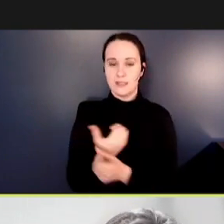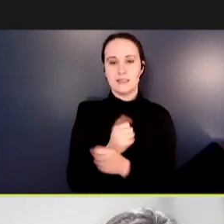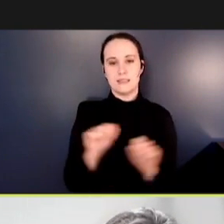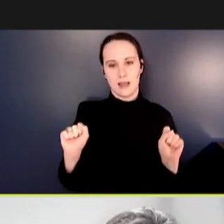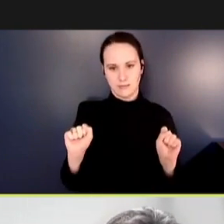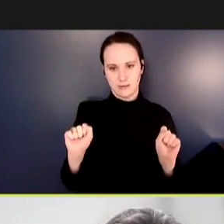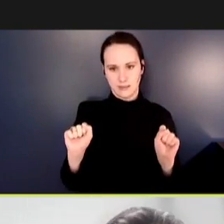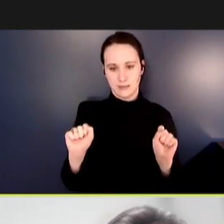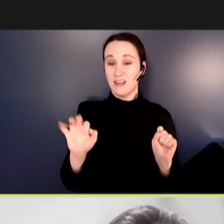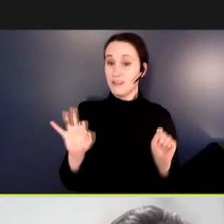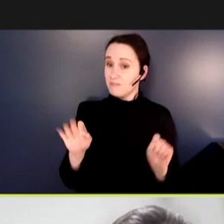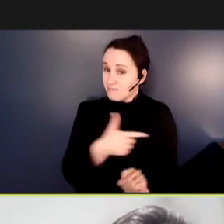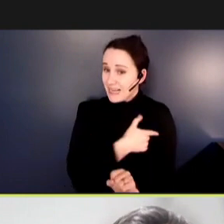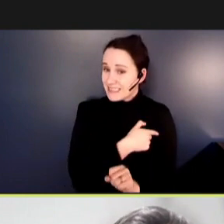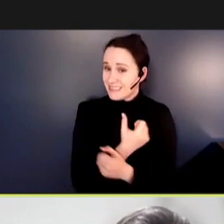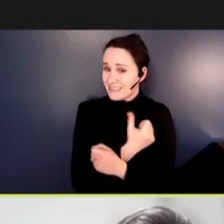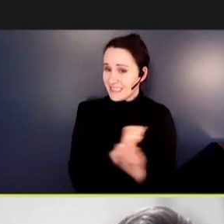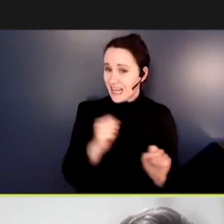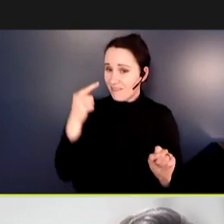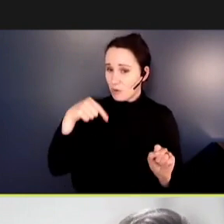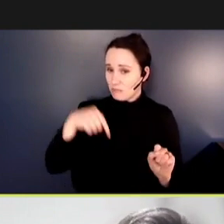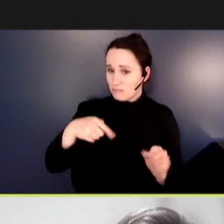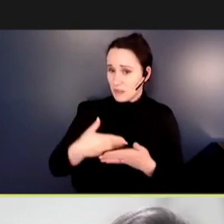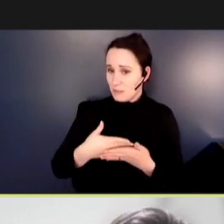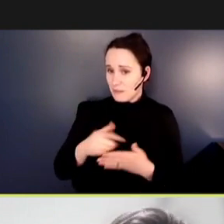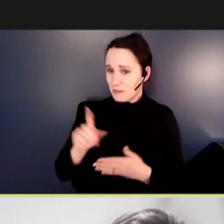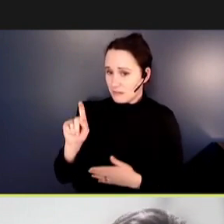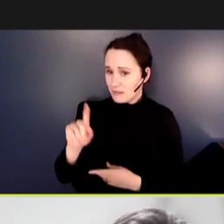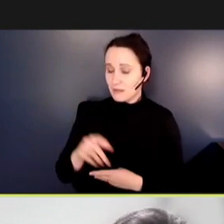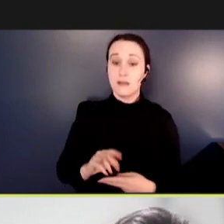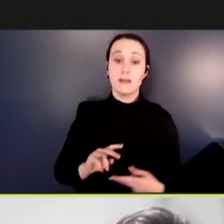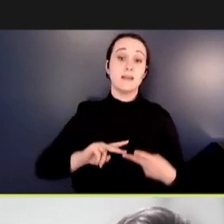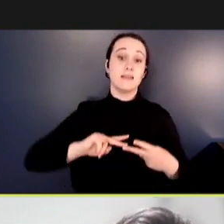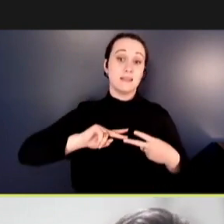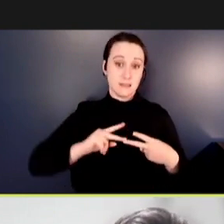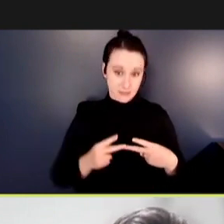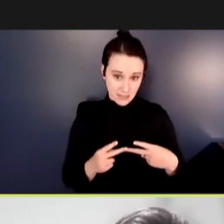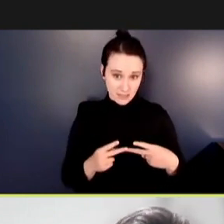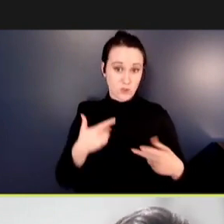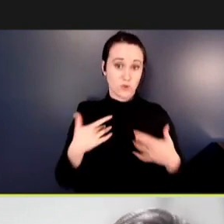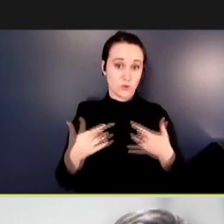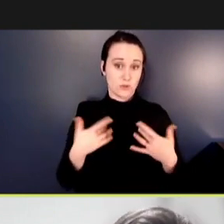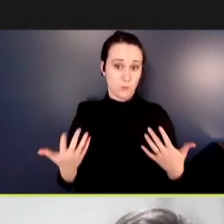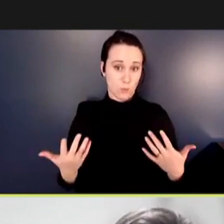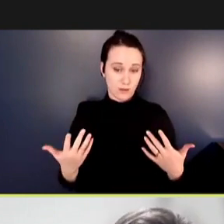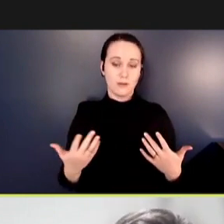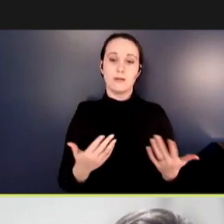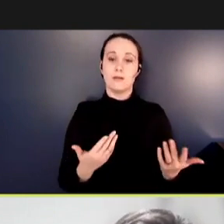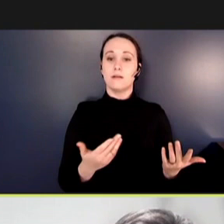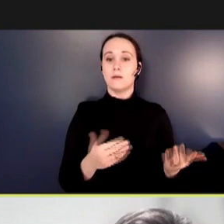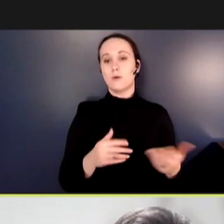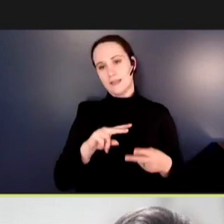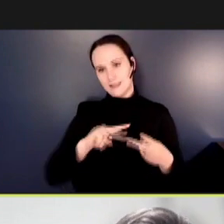the baby and the second most important piece is the provider recommendation. So that you